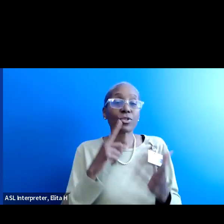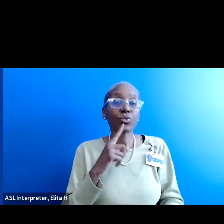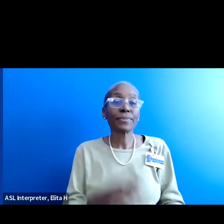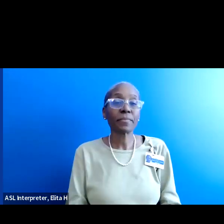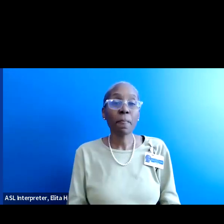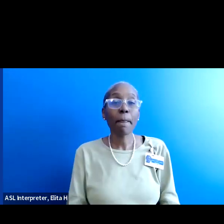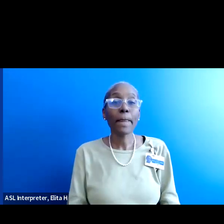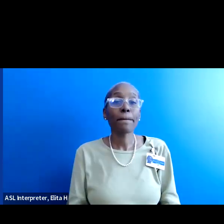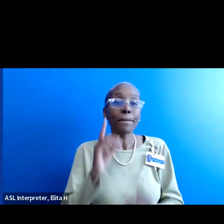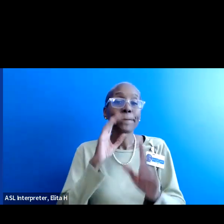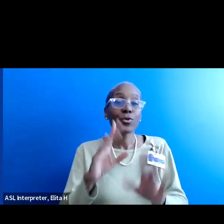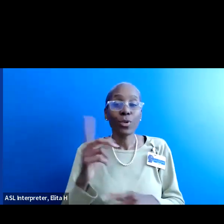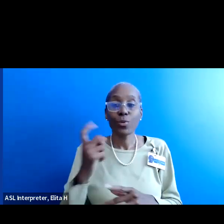And great question, Marisol. Thank you.